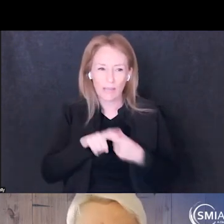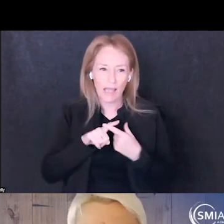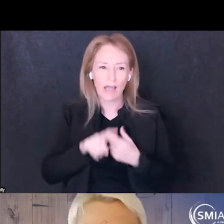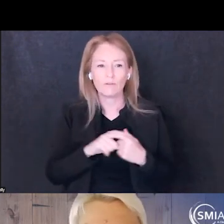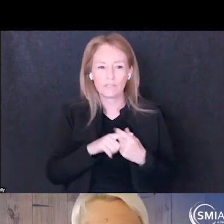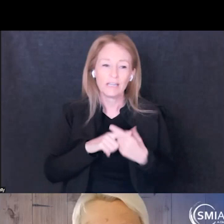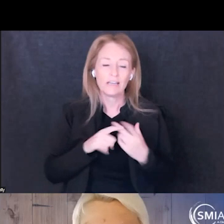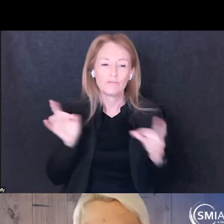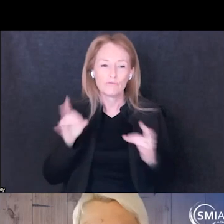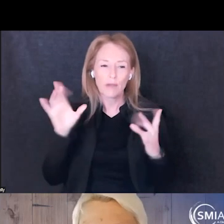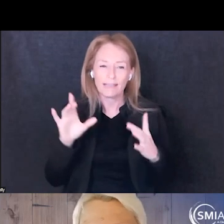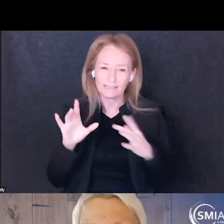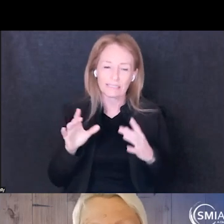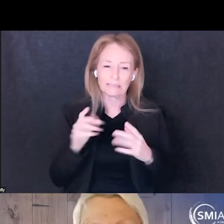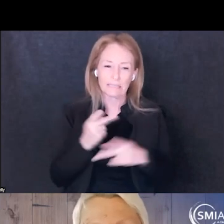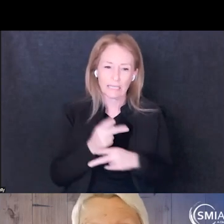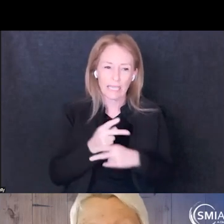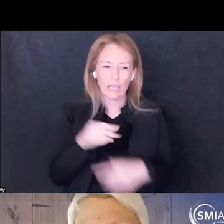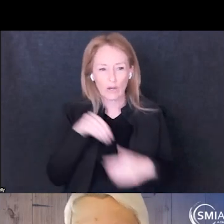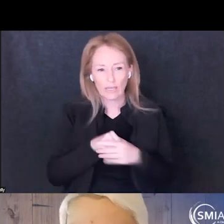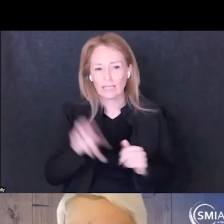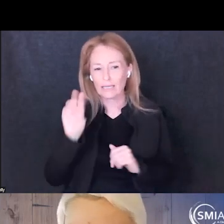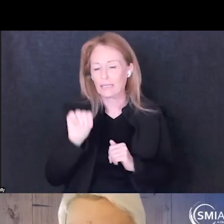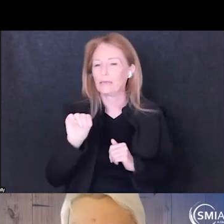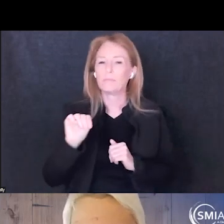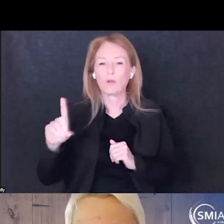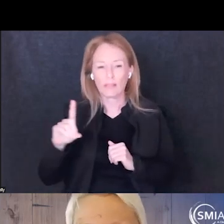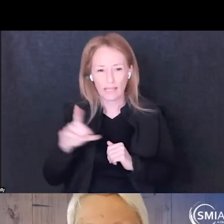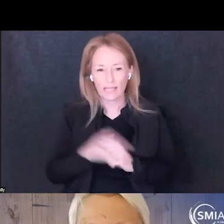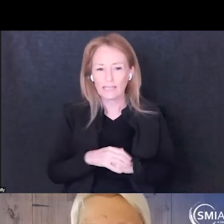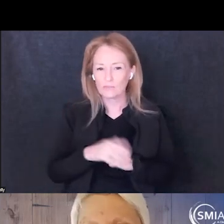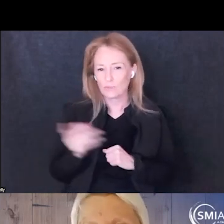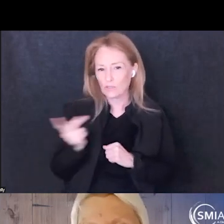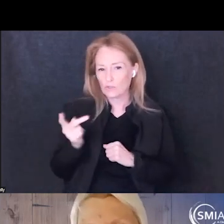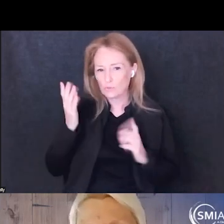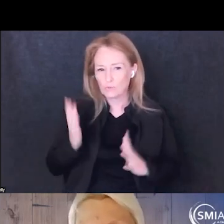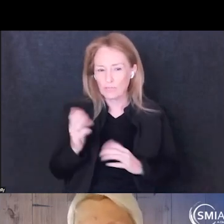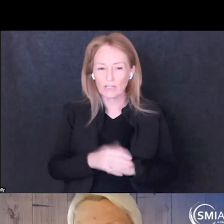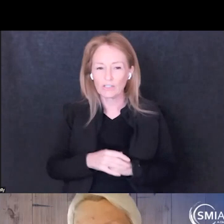THIS IS MARYLAND HERE.